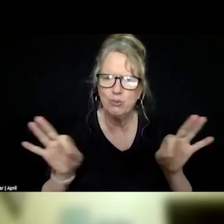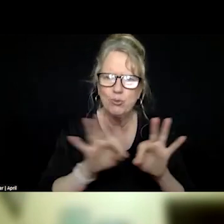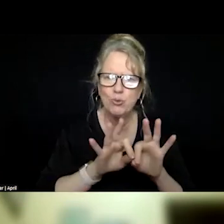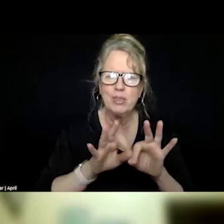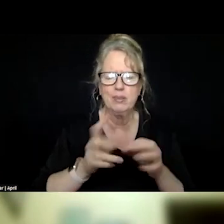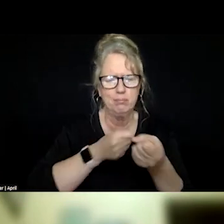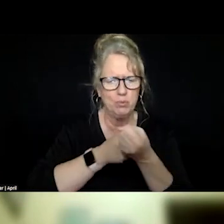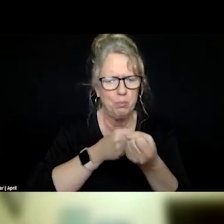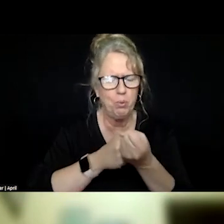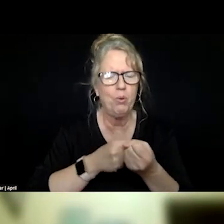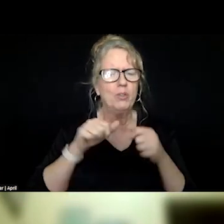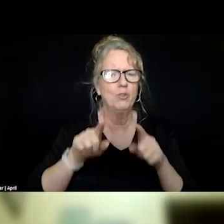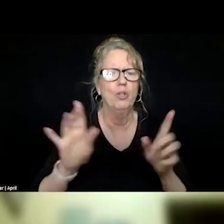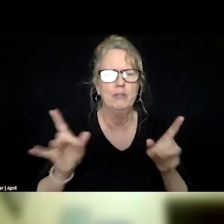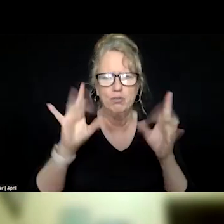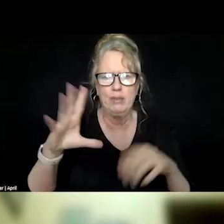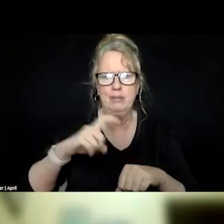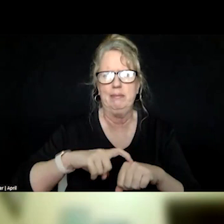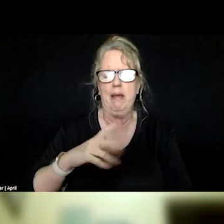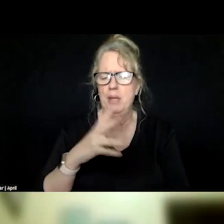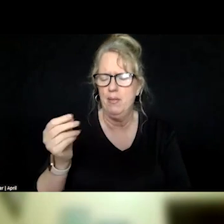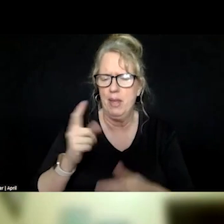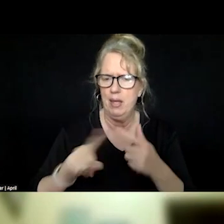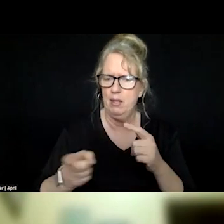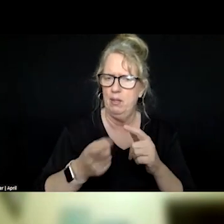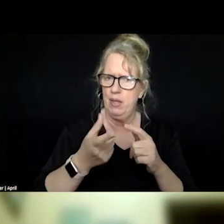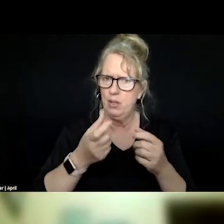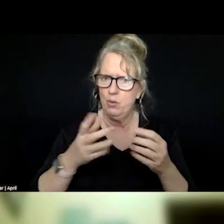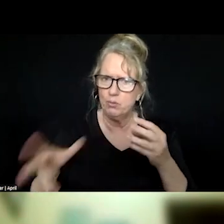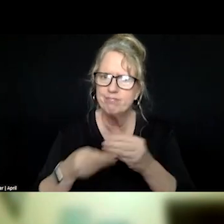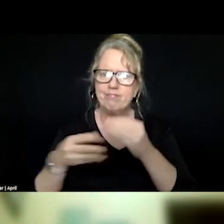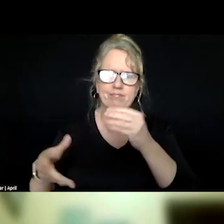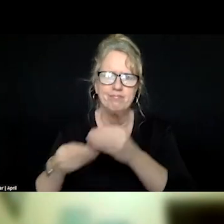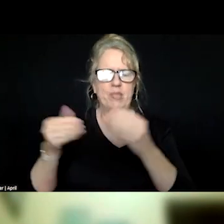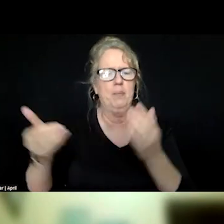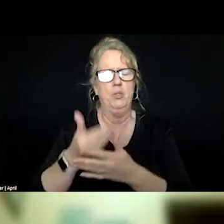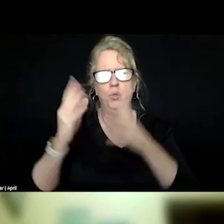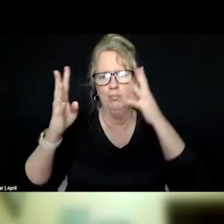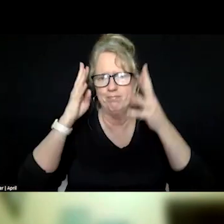BUT INCREASINGLY BEING COMPLIMENTED BY OTHER INNOVATIONS IN MENTAL HEALTH CARE.